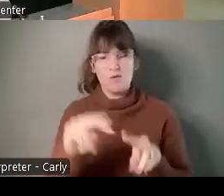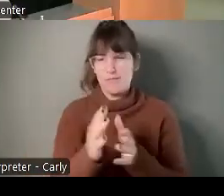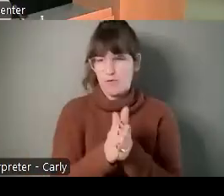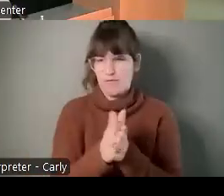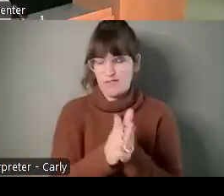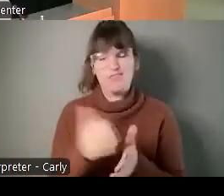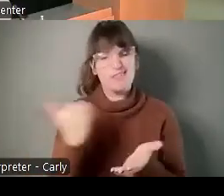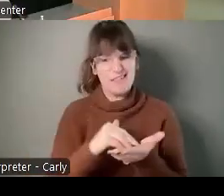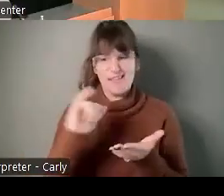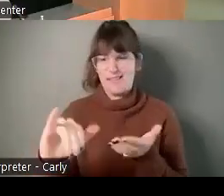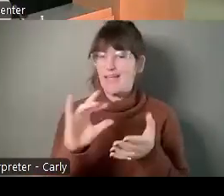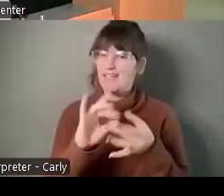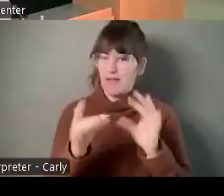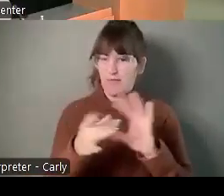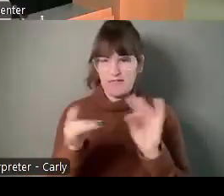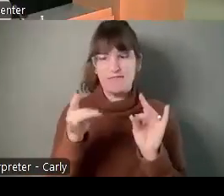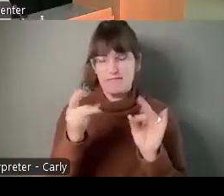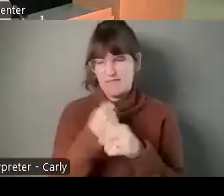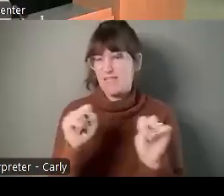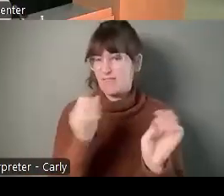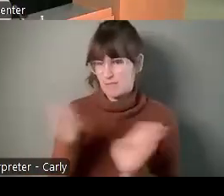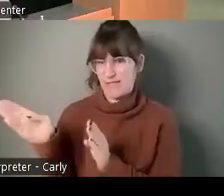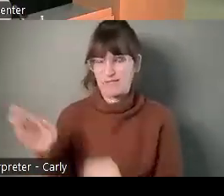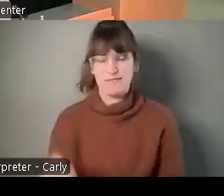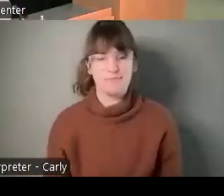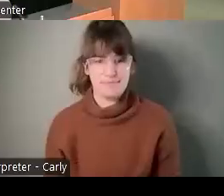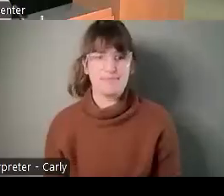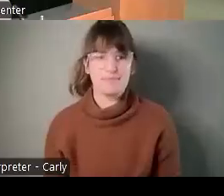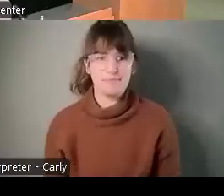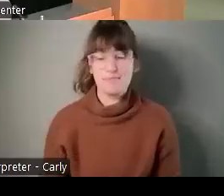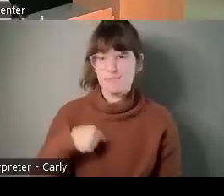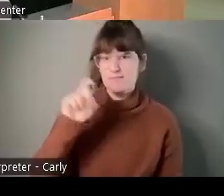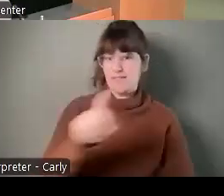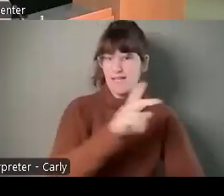developed as part of the intervention. Um and so we asked patients and parents to do this at the